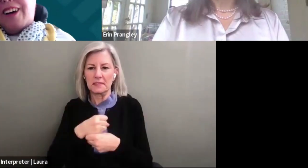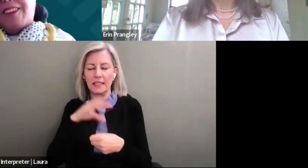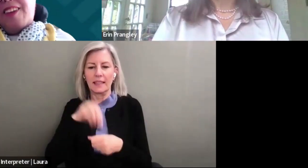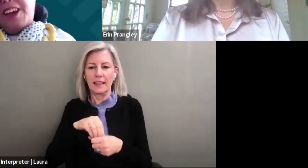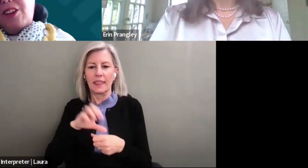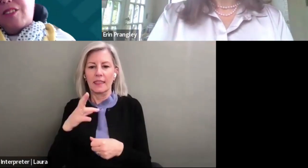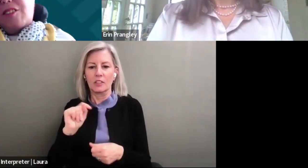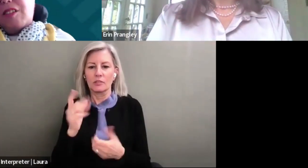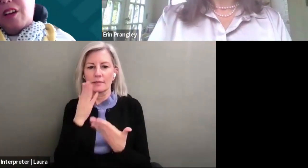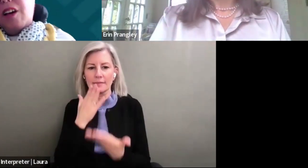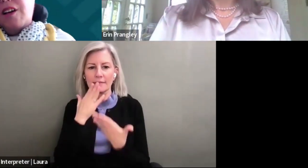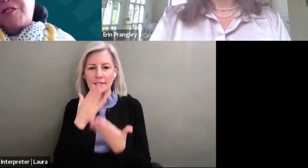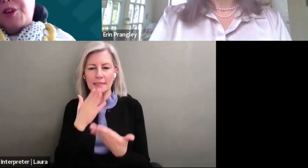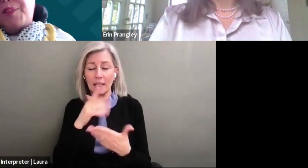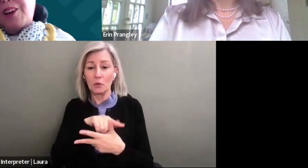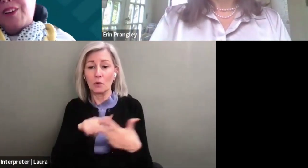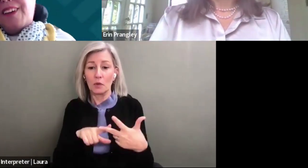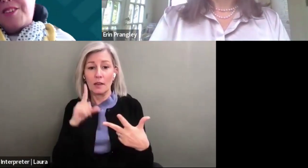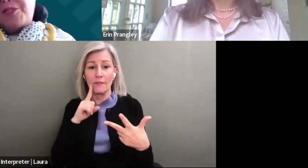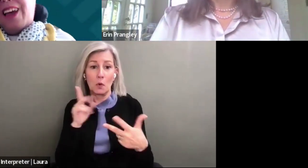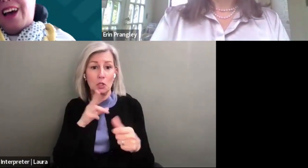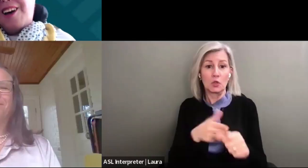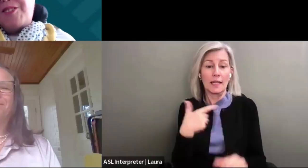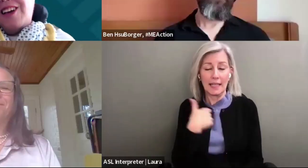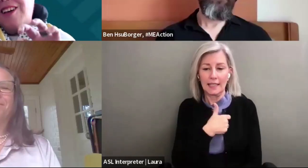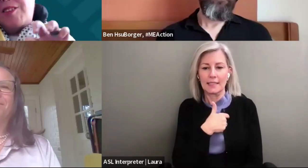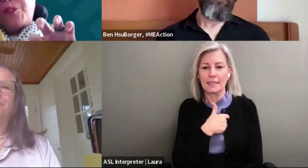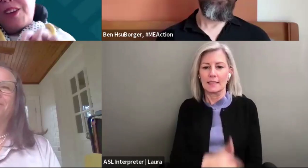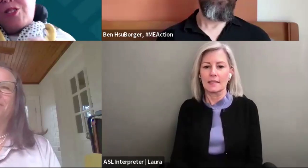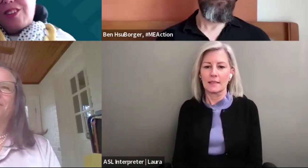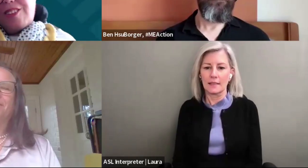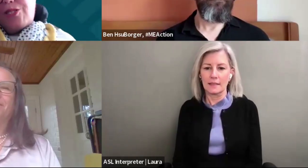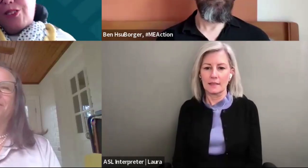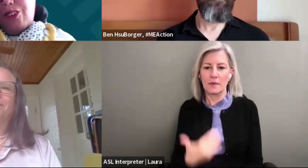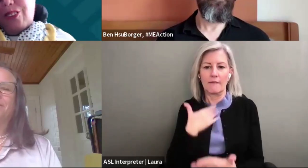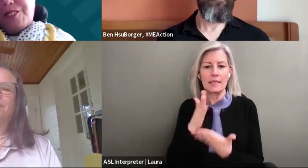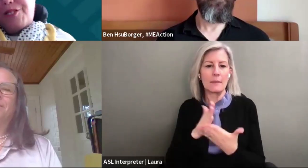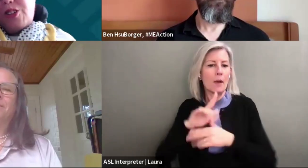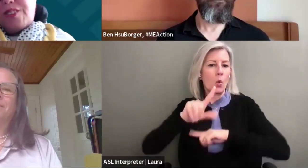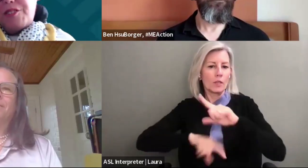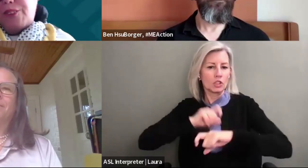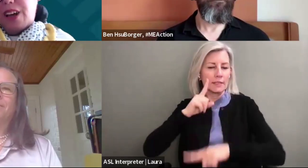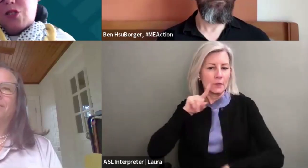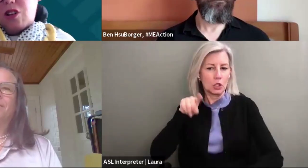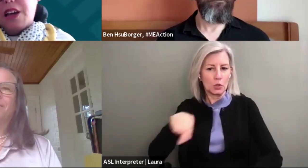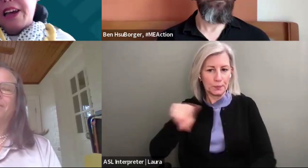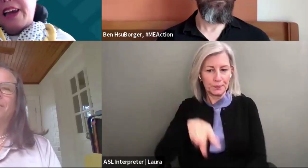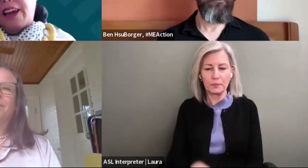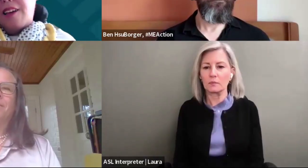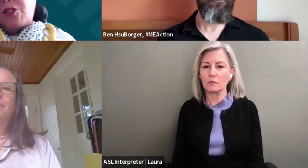and Jessica from NCIL. We will put those acronyms in the chat and thank you three for being with us.